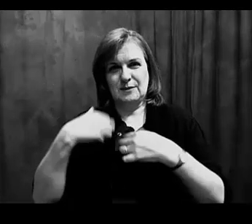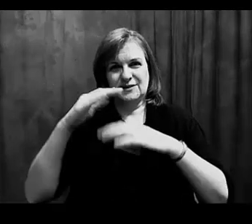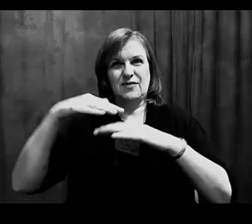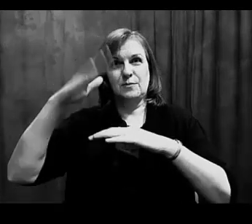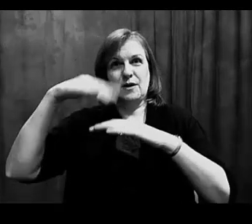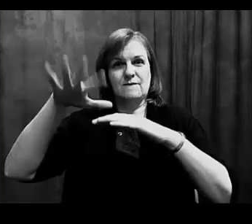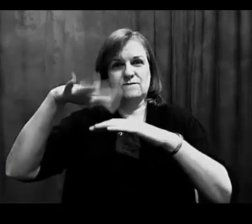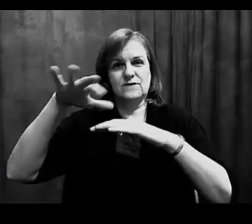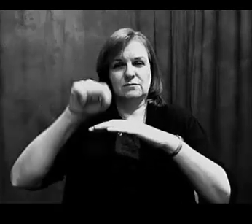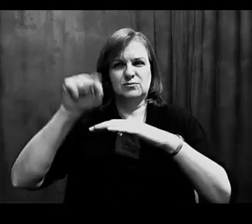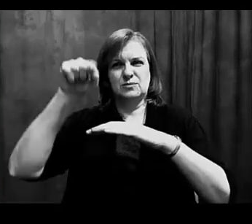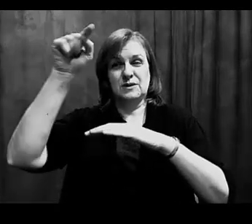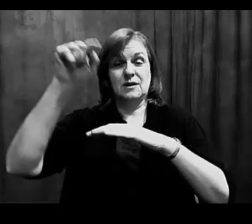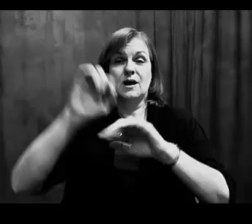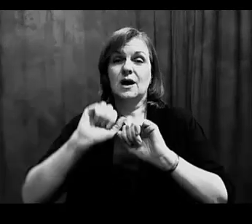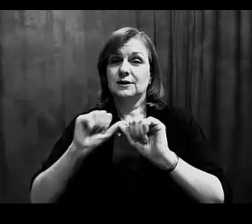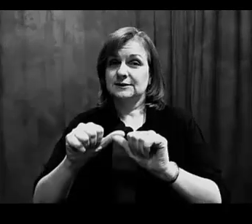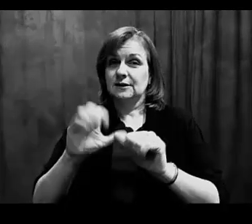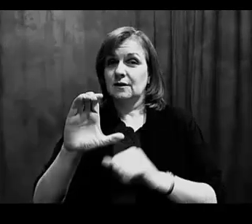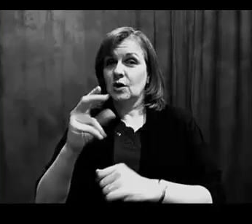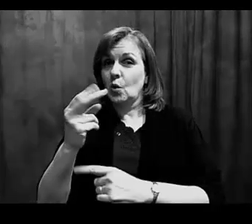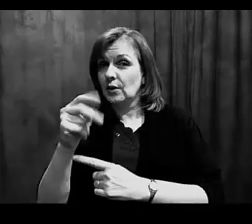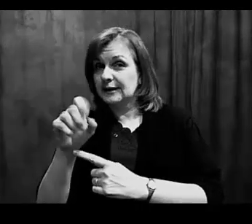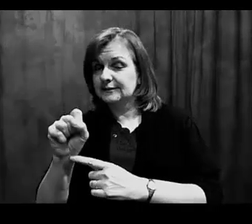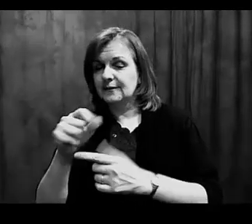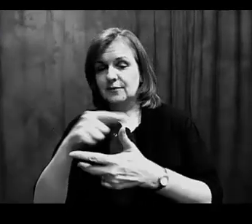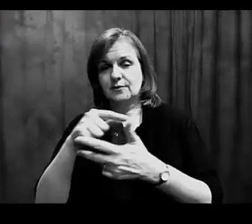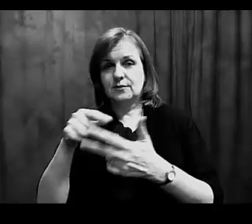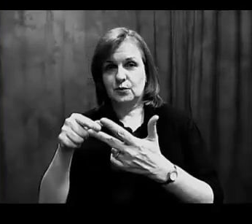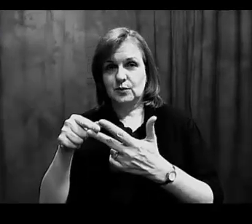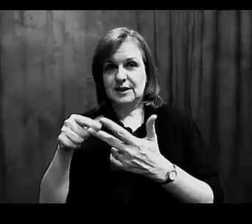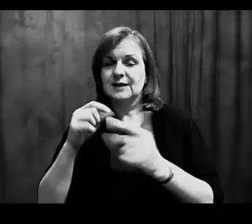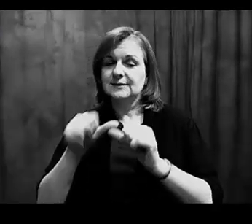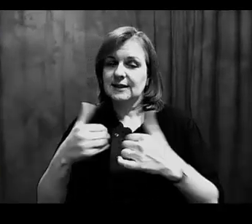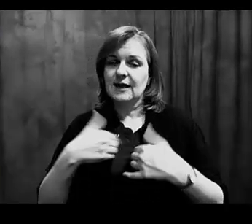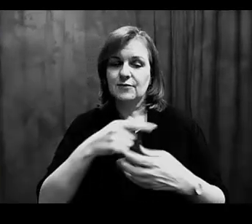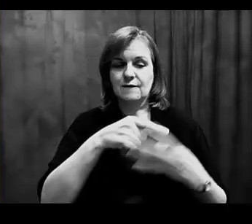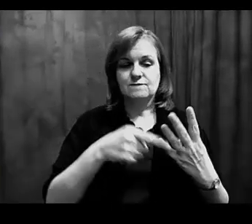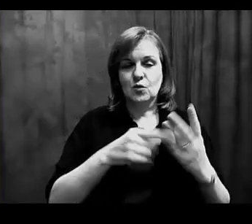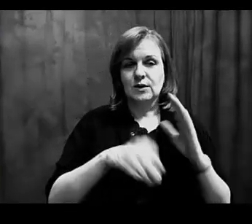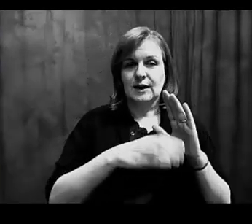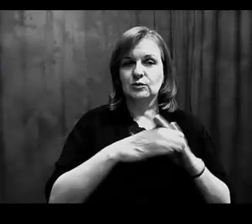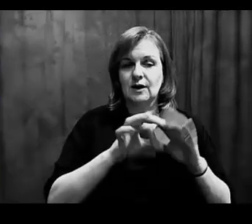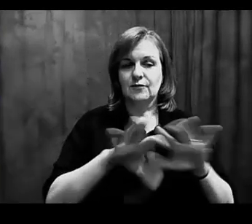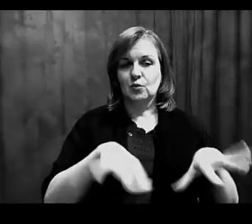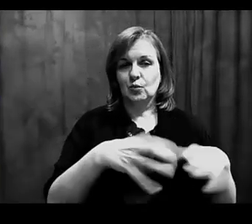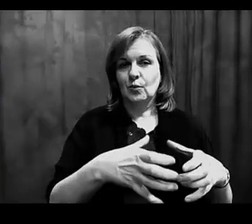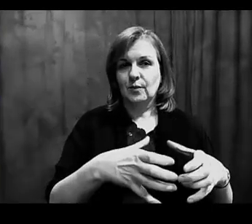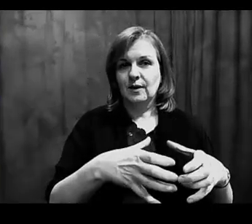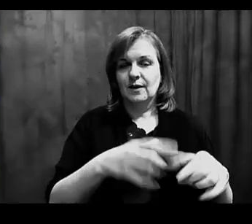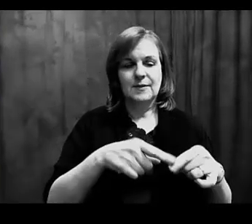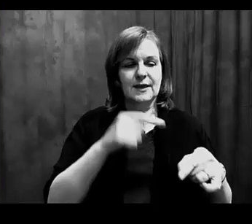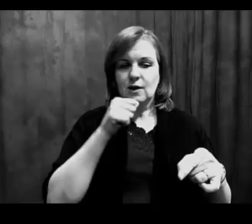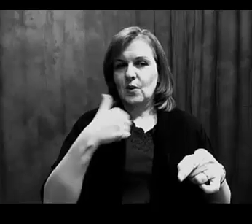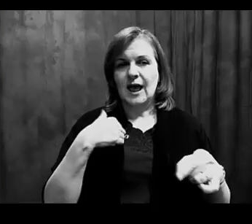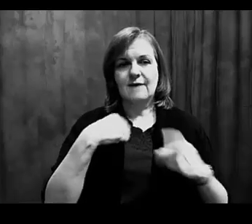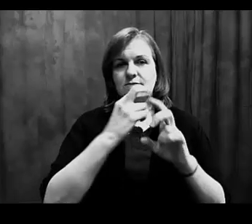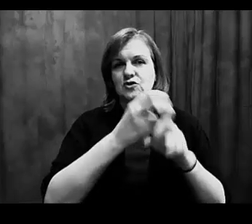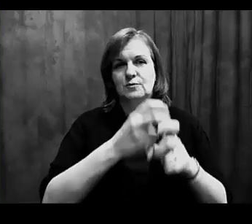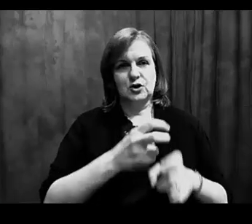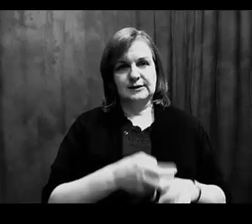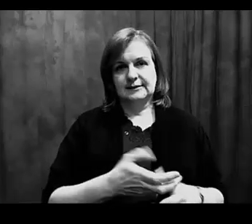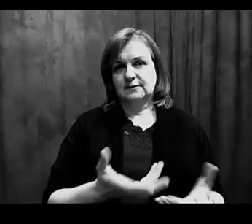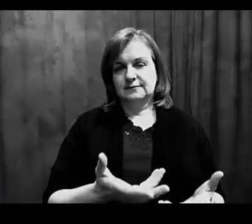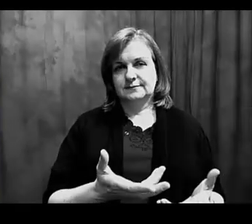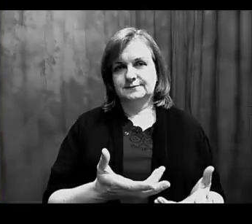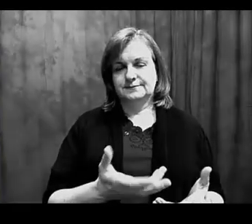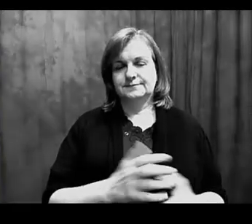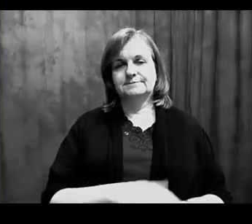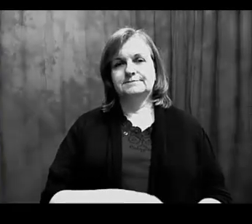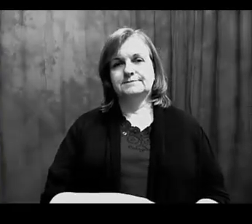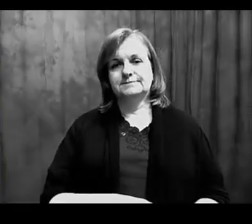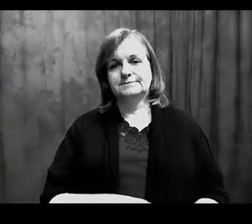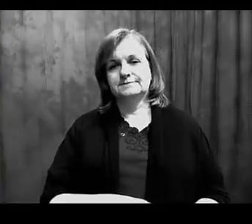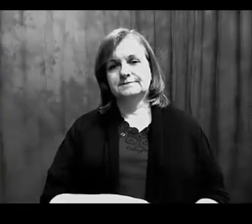still chordates!! they still have these for developmental characteristics I'm going to show you but they don't have a vertical column